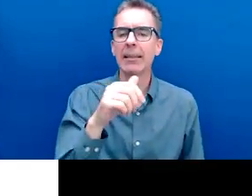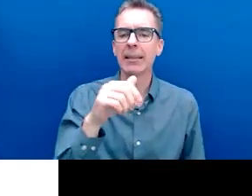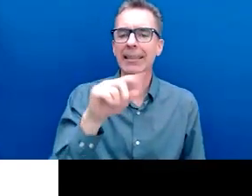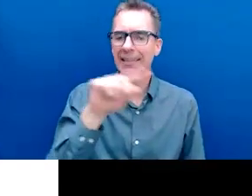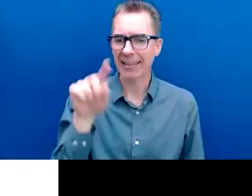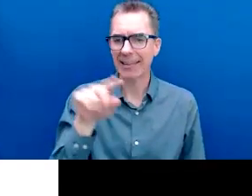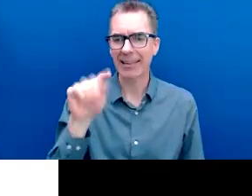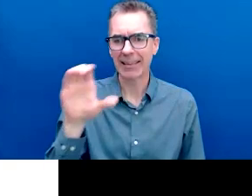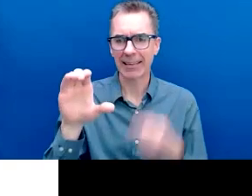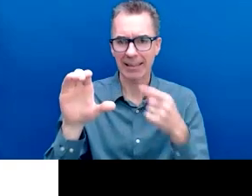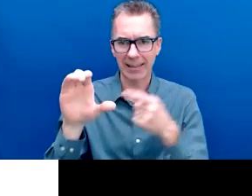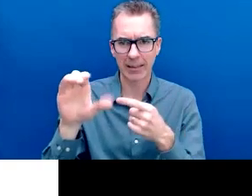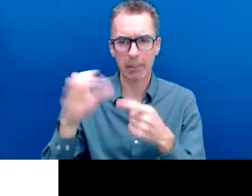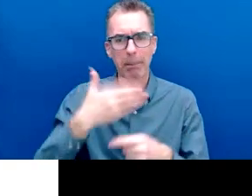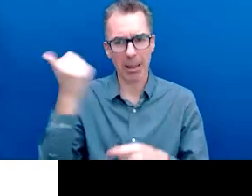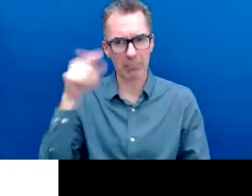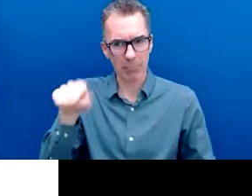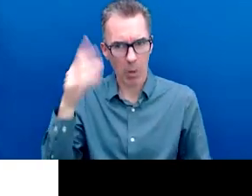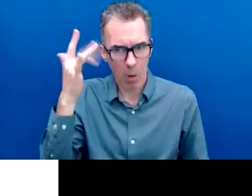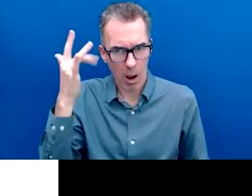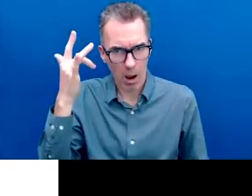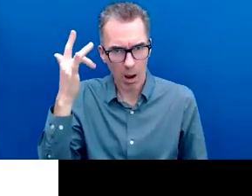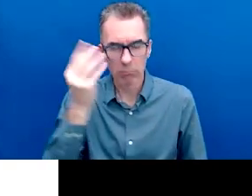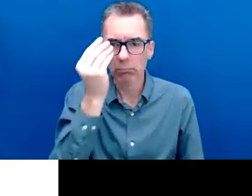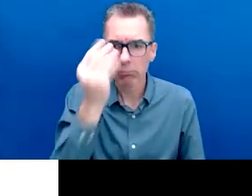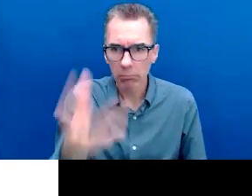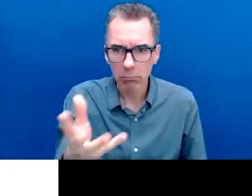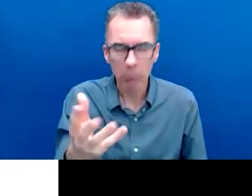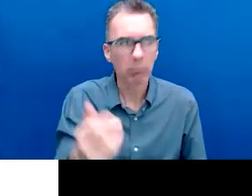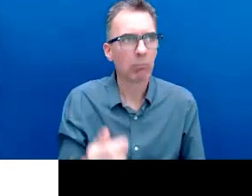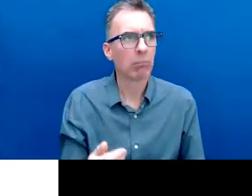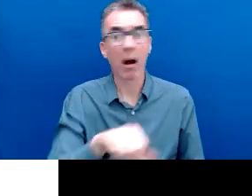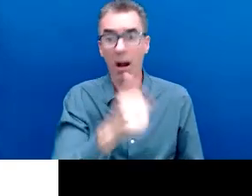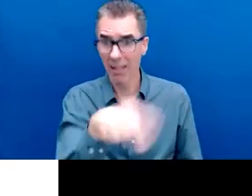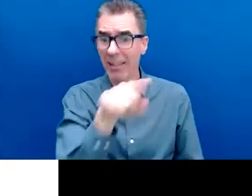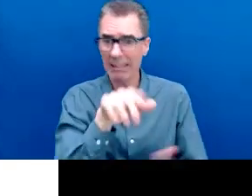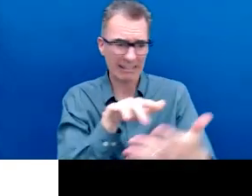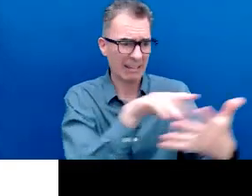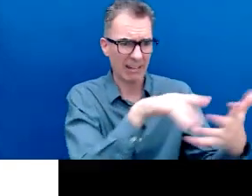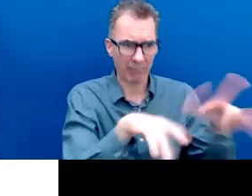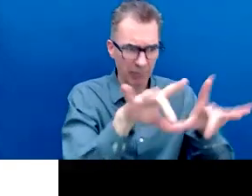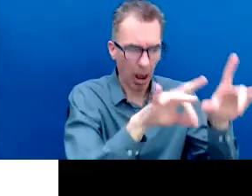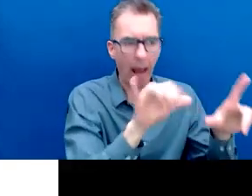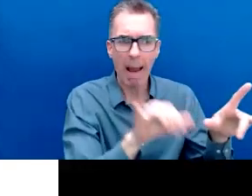There are many studies out there. This one is a little dated. It's from 2018, but it's very comprehensive.